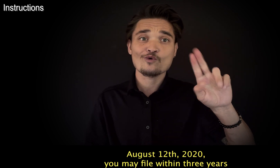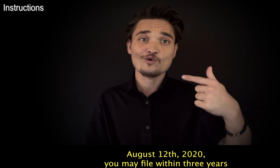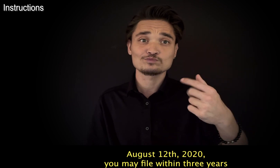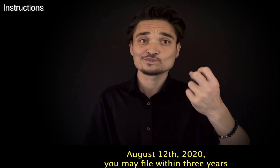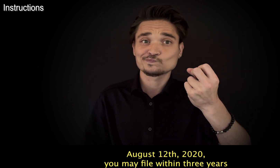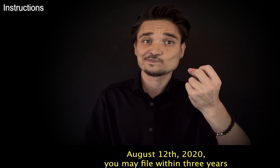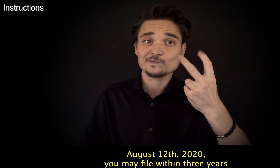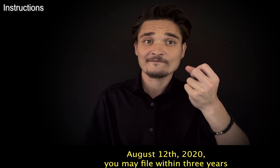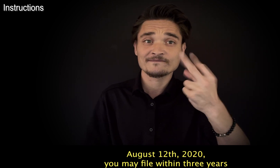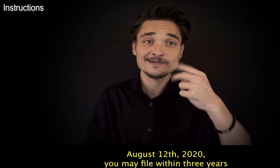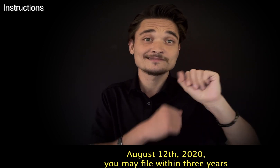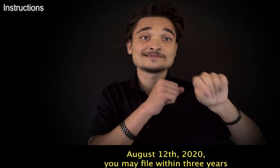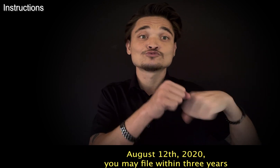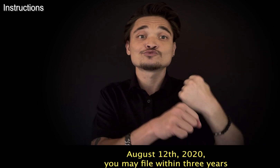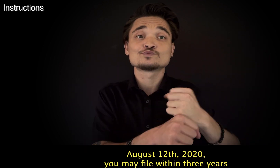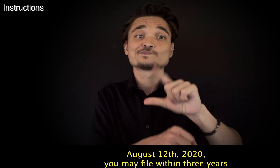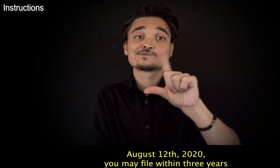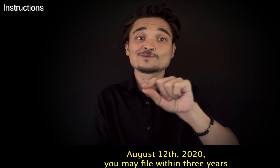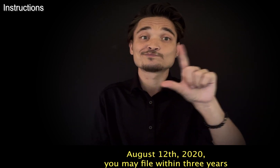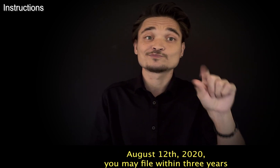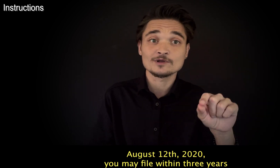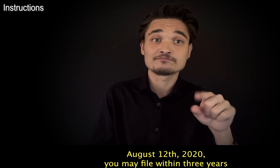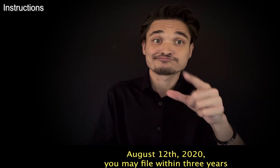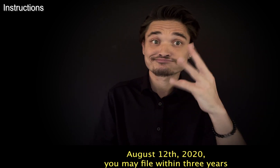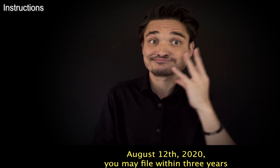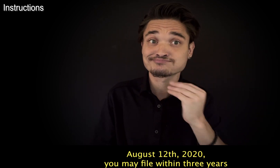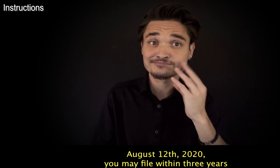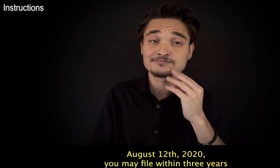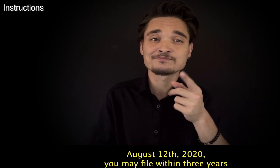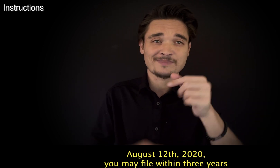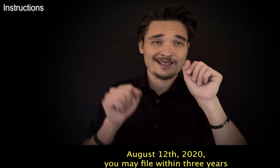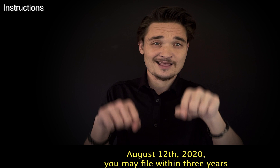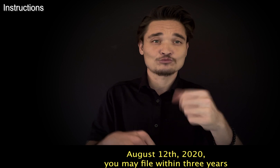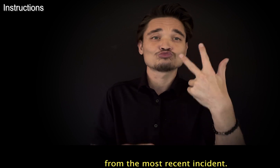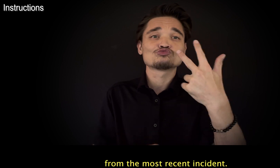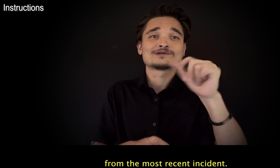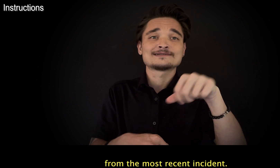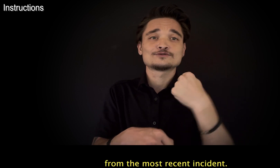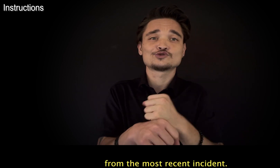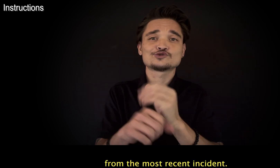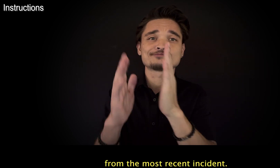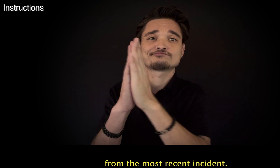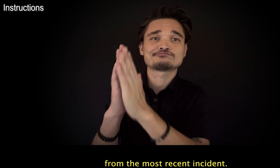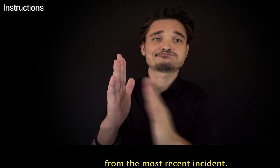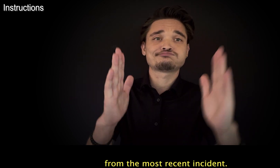August 12th, 2020, you may file within three years from the most recent incident.